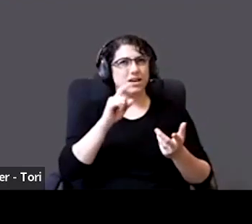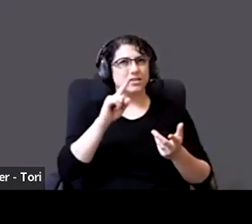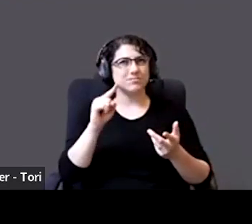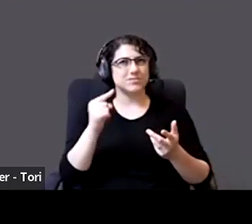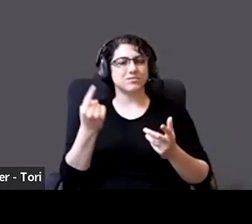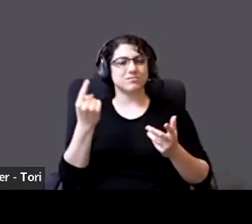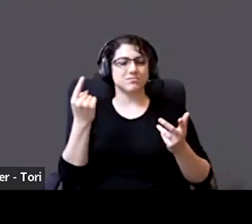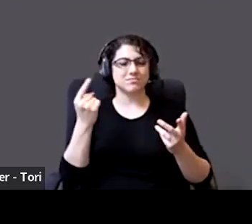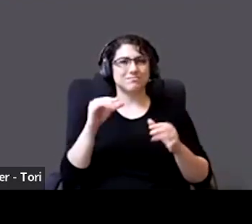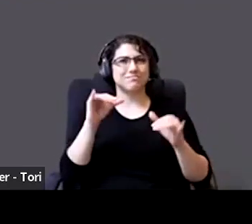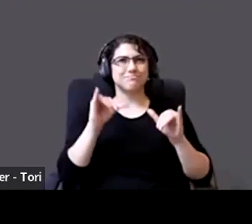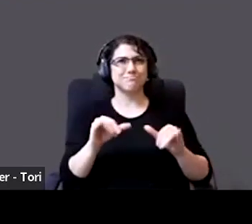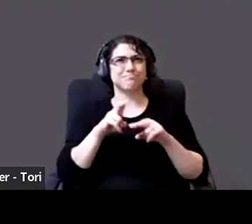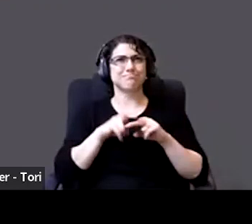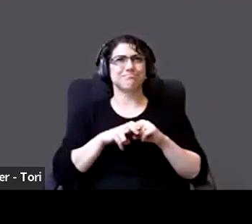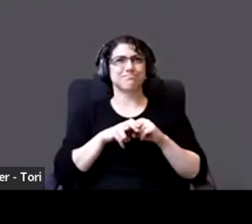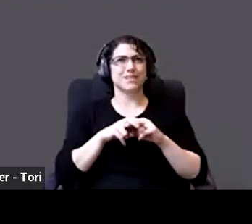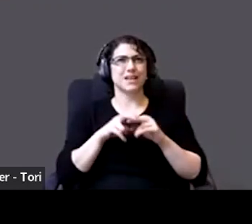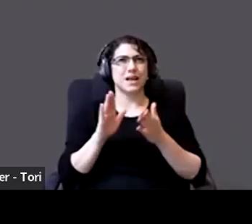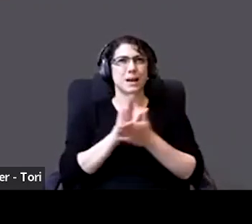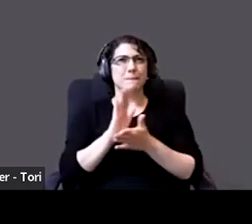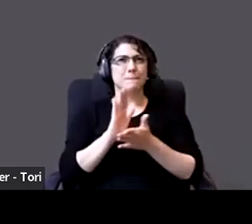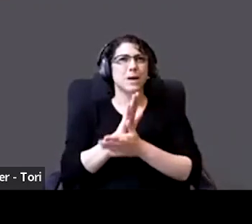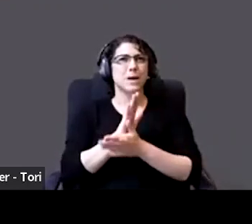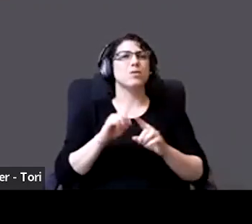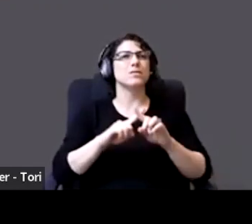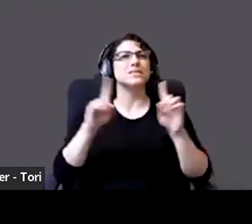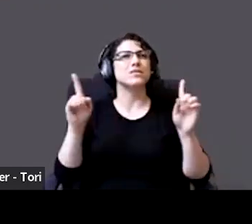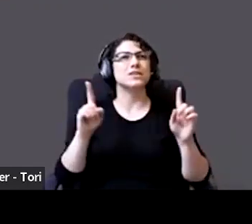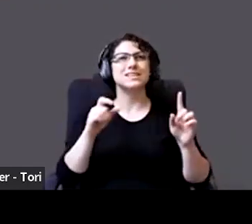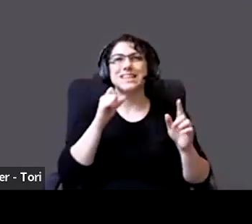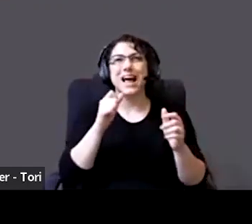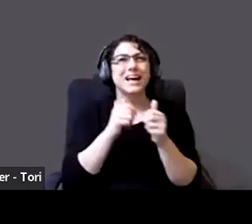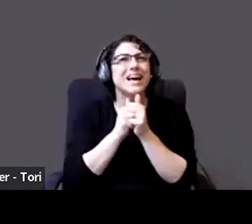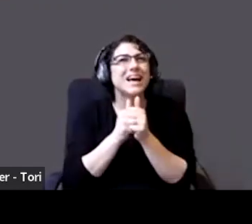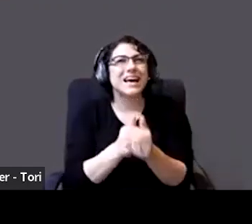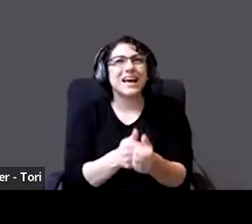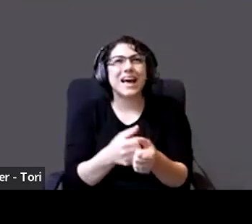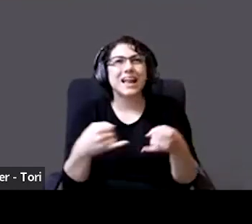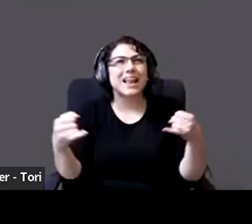But the big difference is these will not be guidelines, these will not be recommendations;